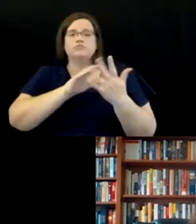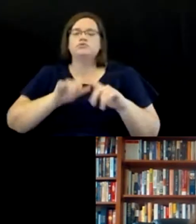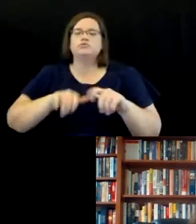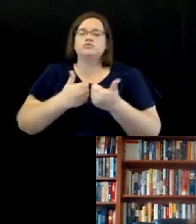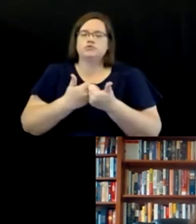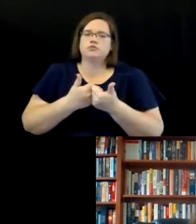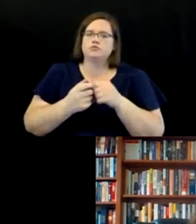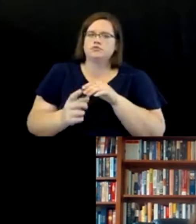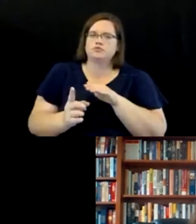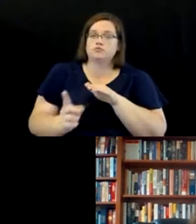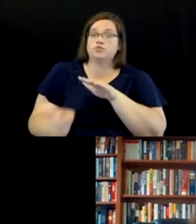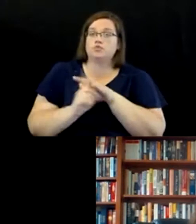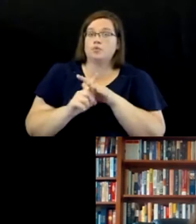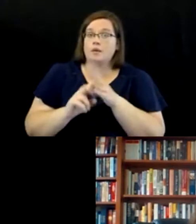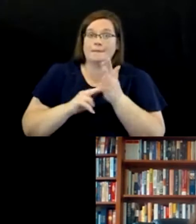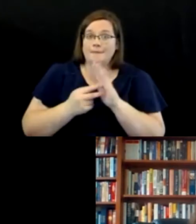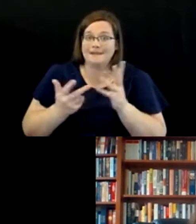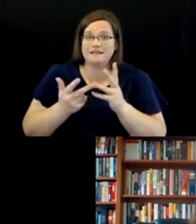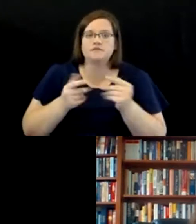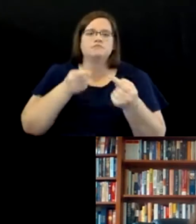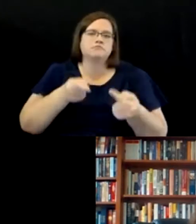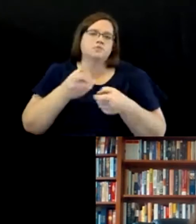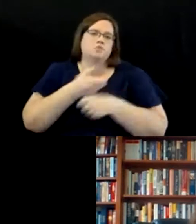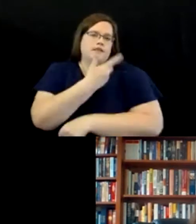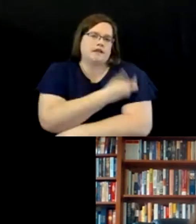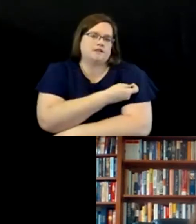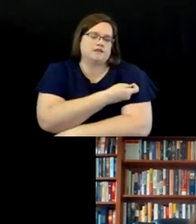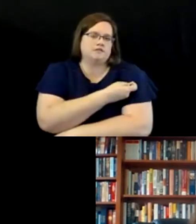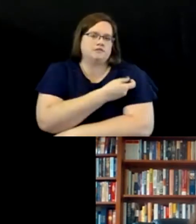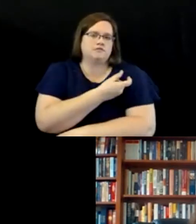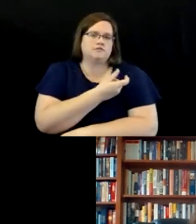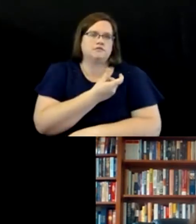getting vaccinated. It's not worth doing a research study to find out if